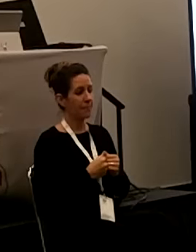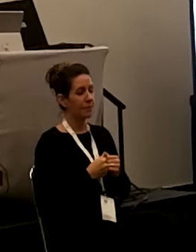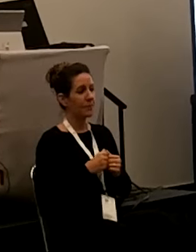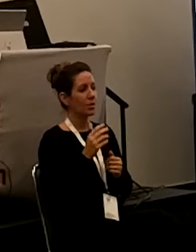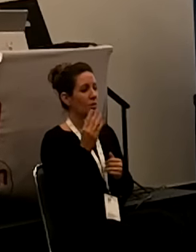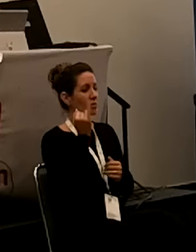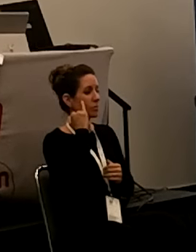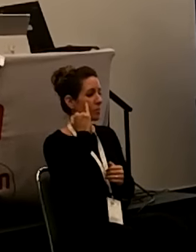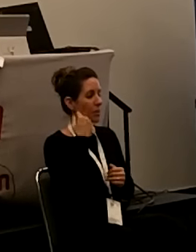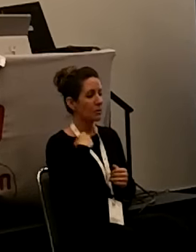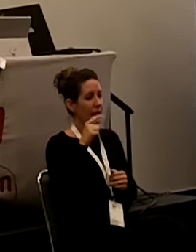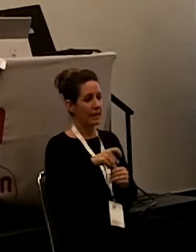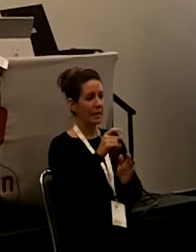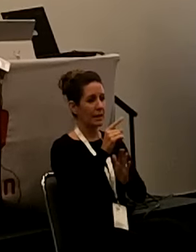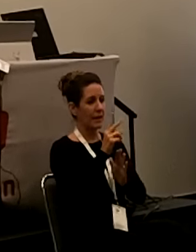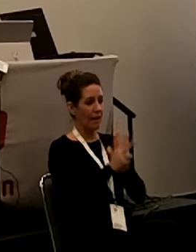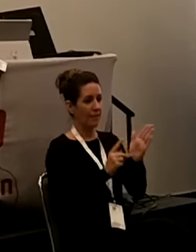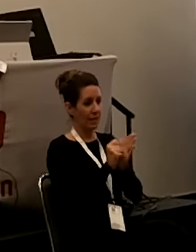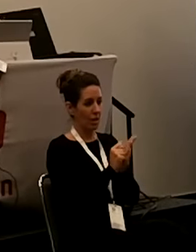So, say I made a video that's going up on Monday,